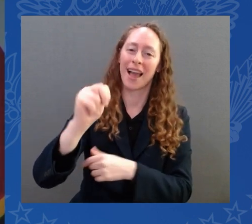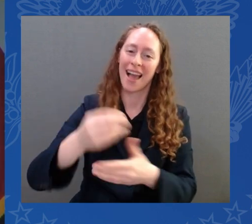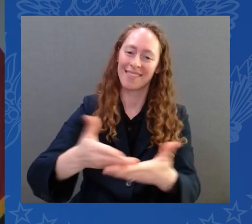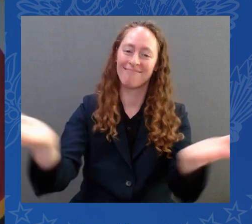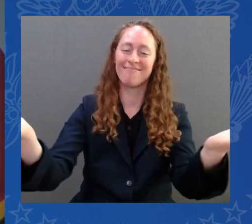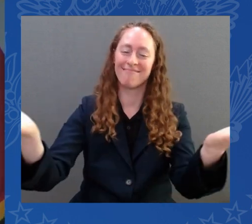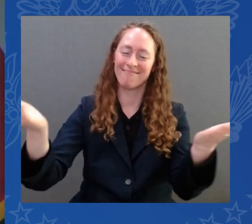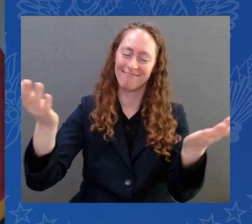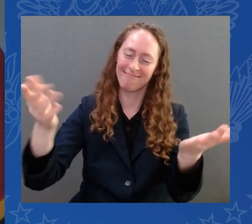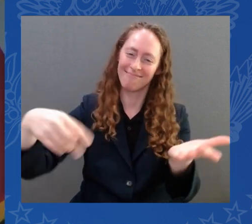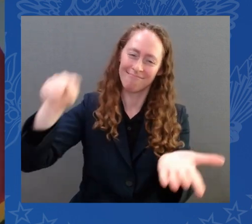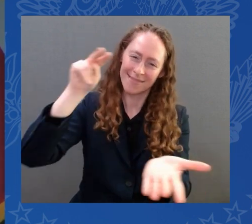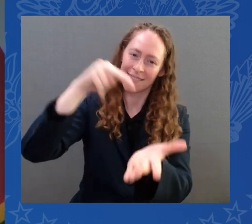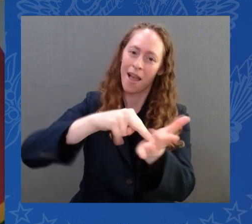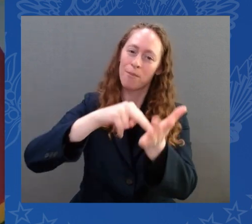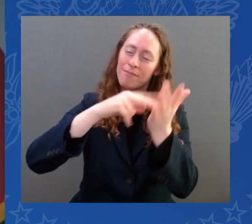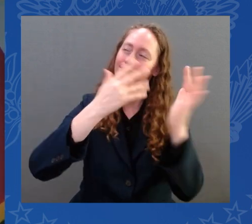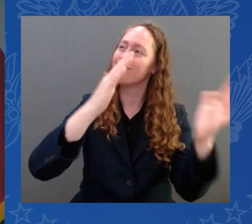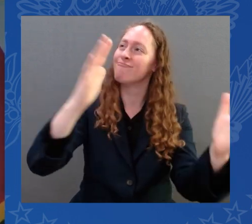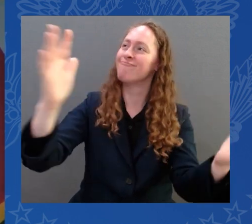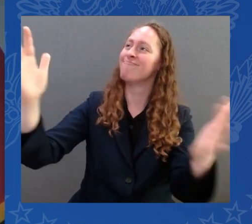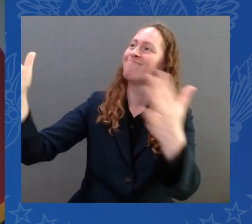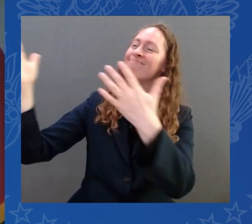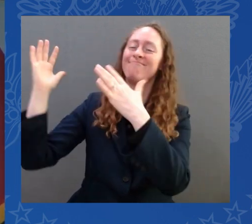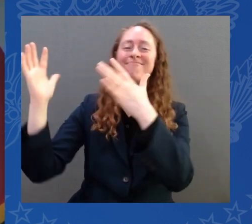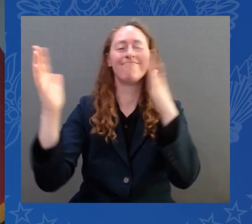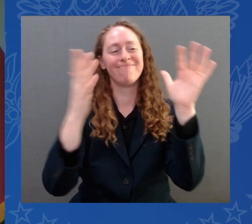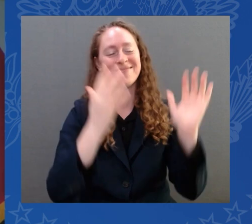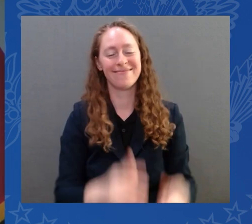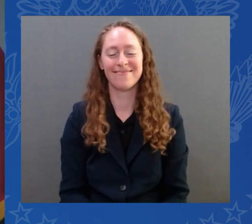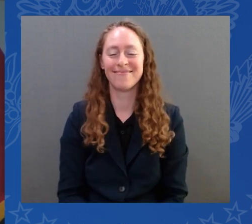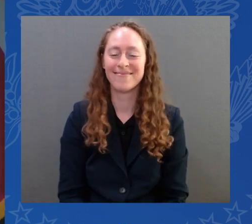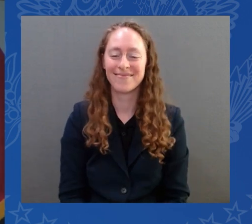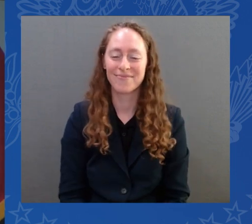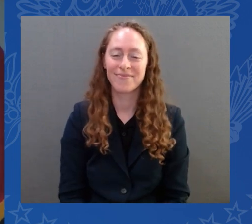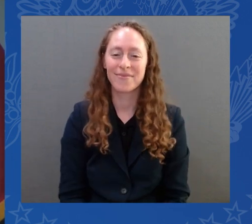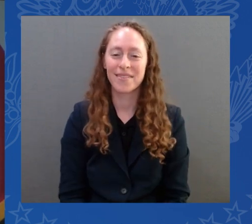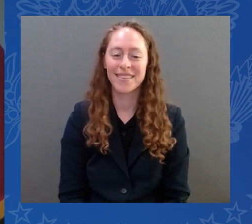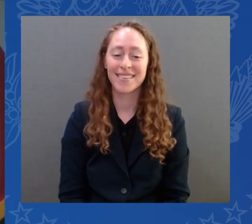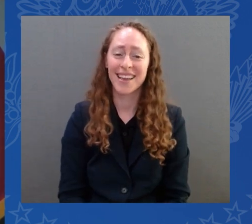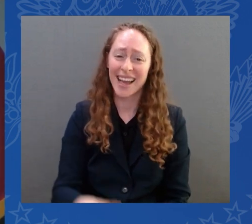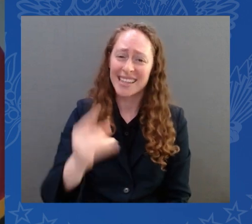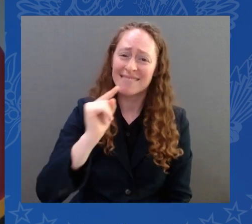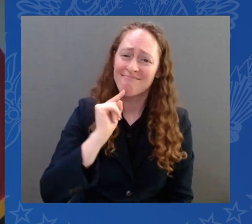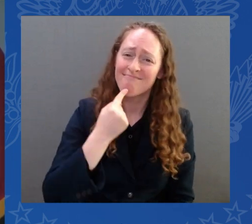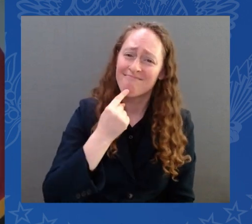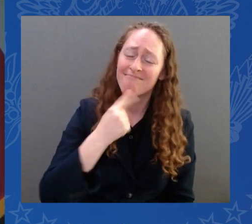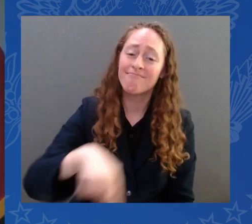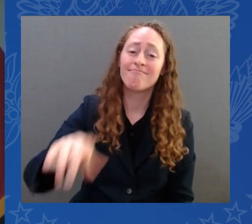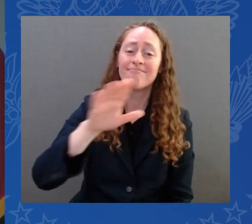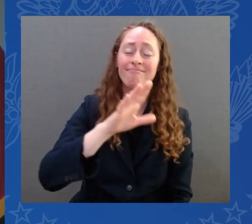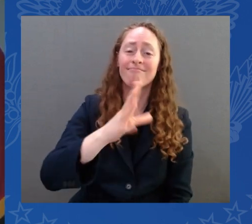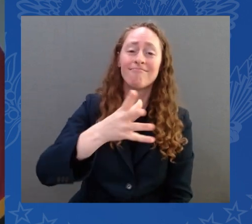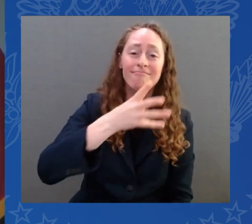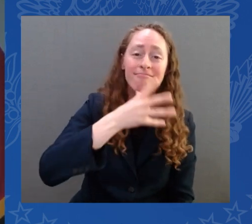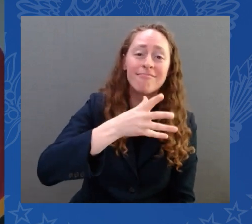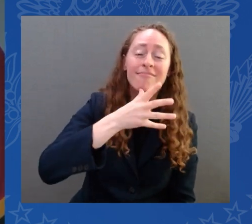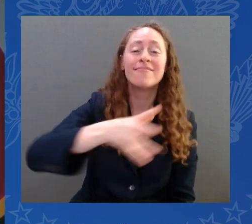And, moms and dads and grandparents, thanks for instilling such honor and integrity